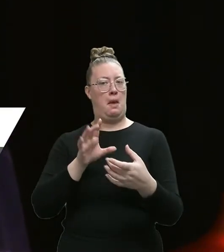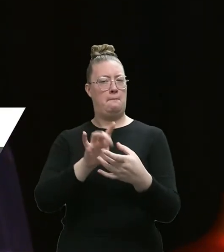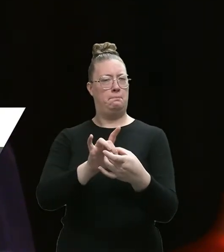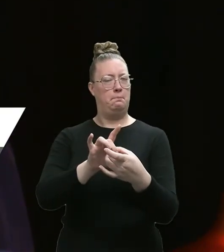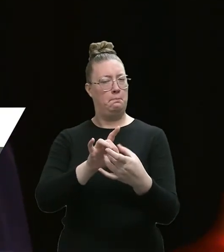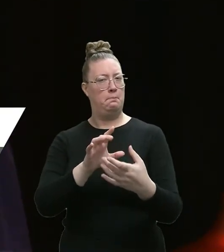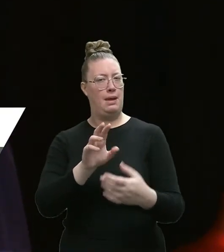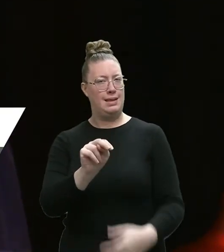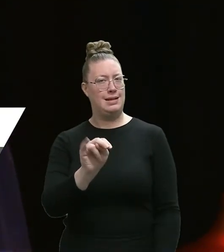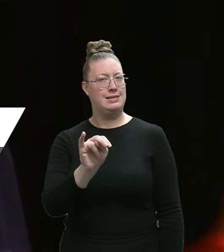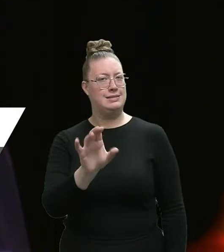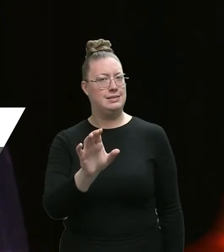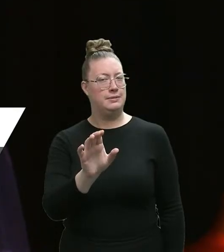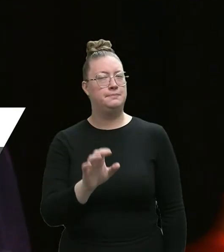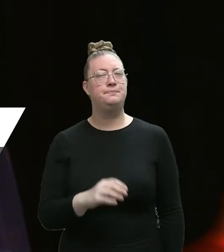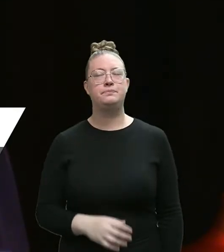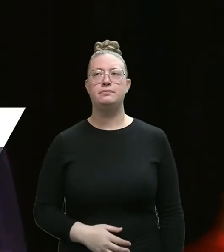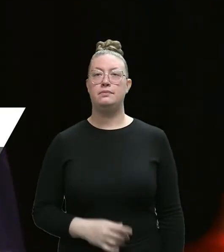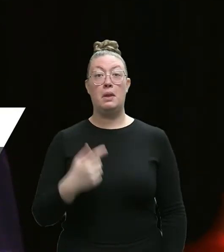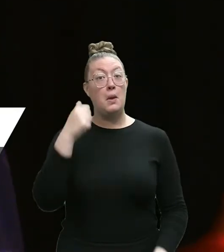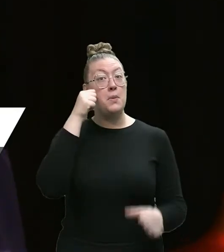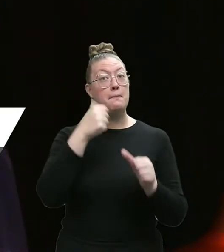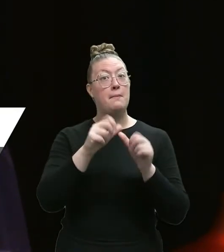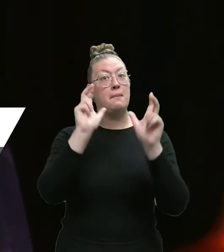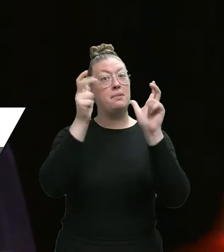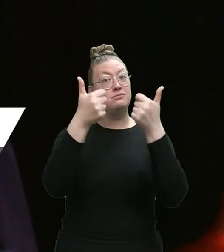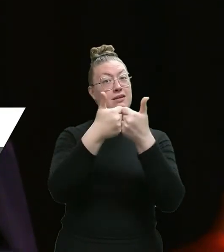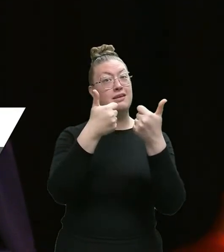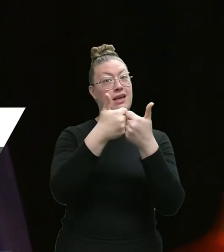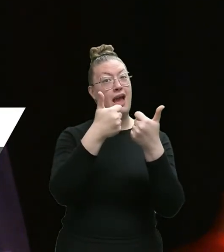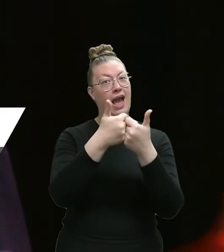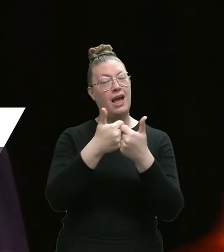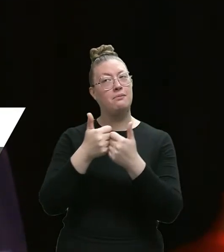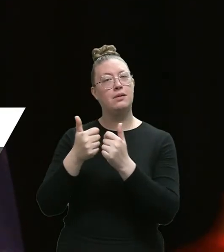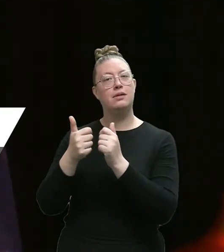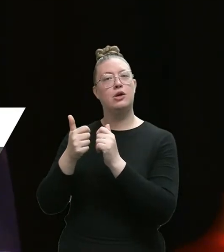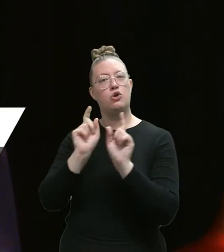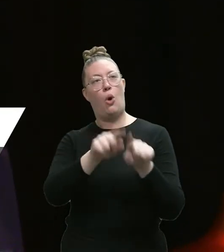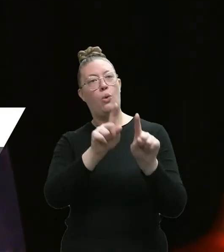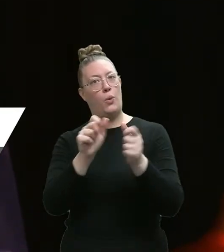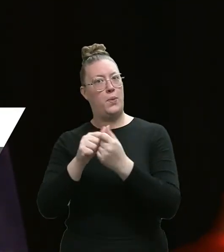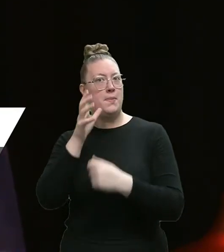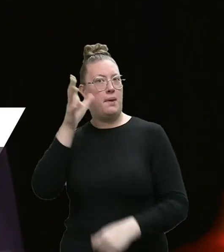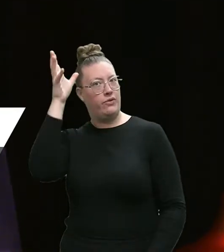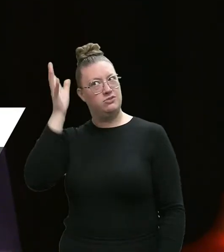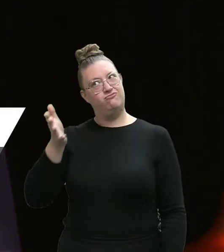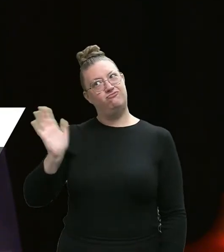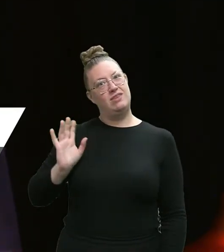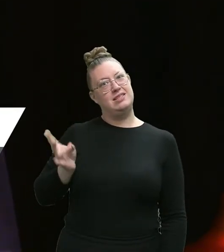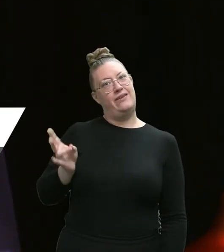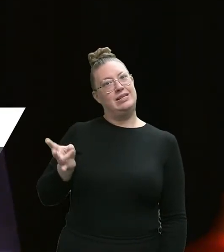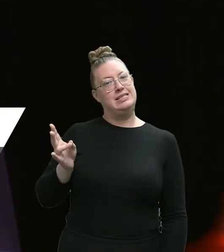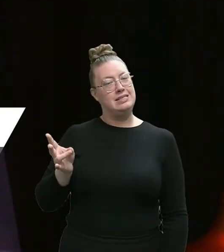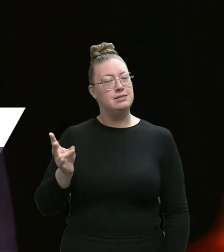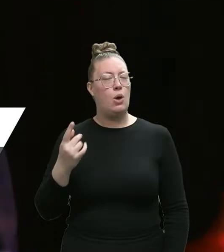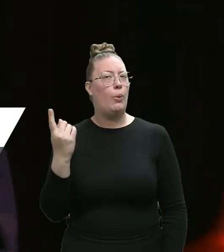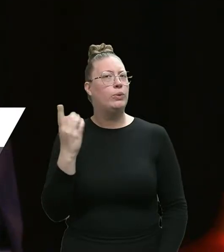mr Dennis grant. He's not only our speaker today but is also the president of the NIC alumni association.